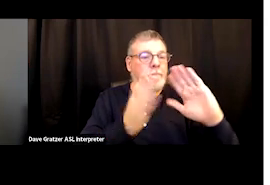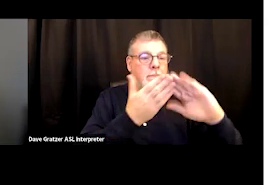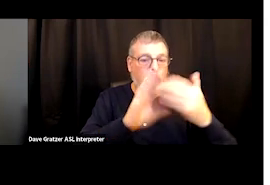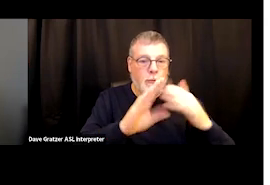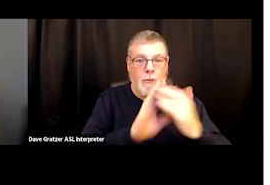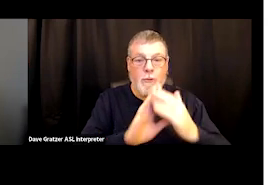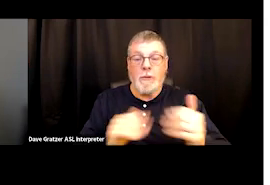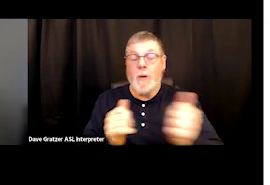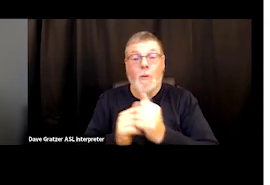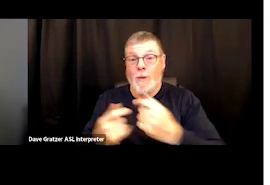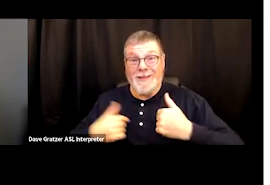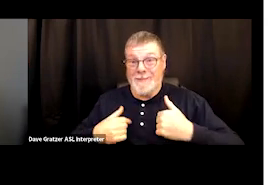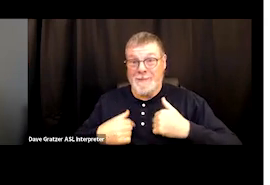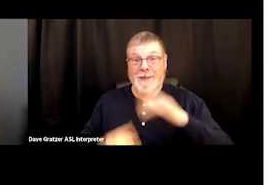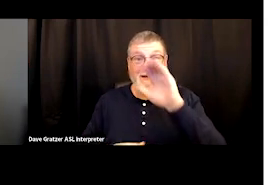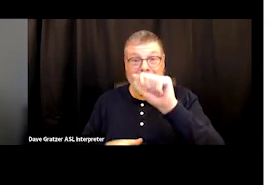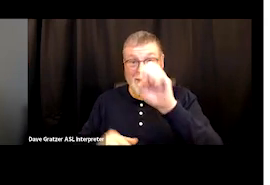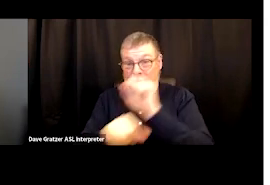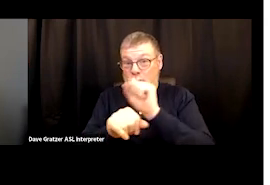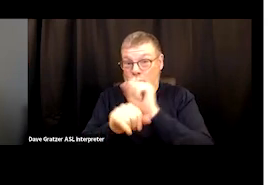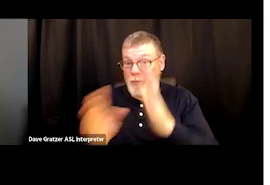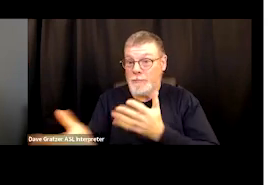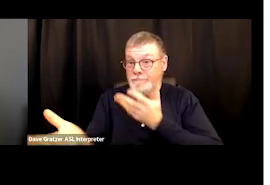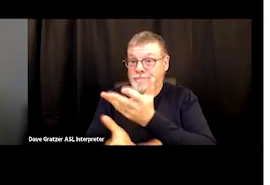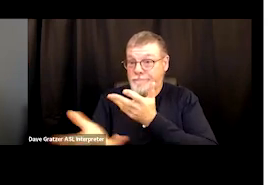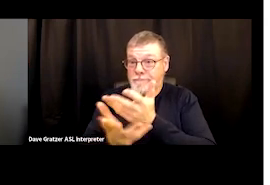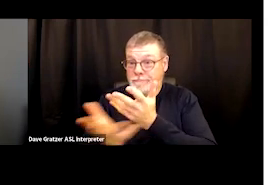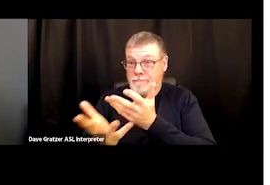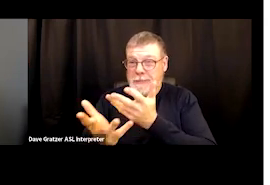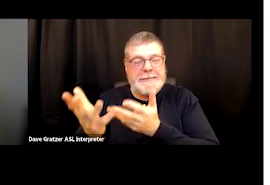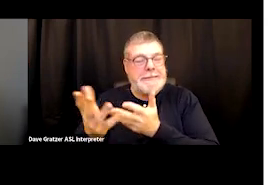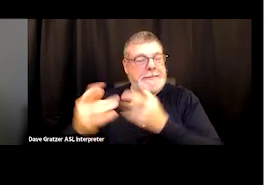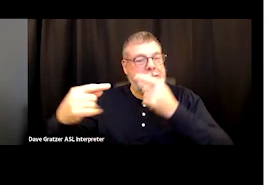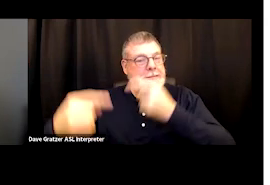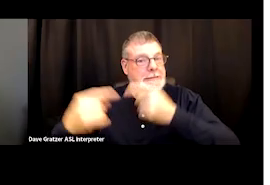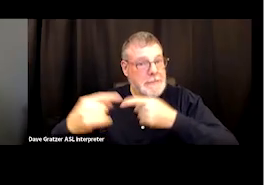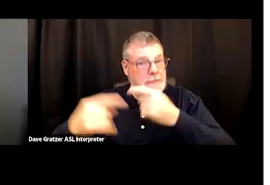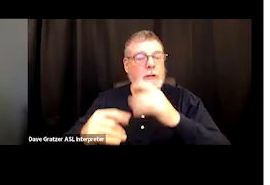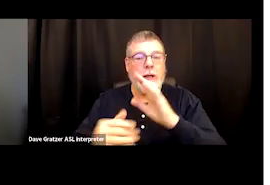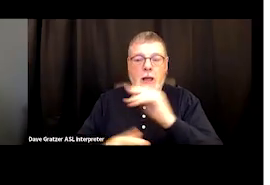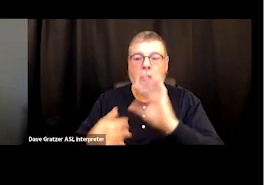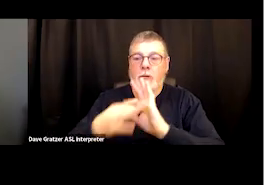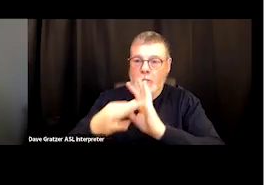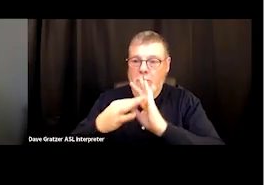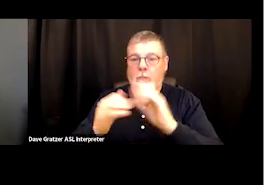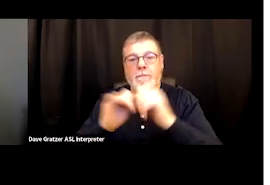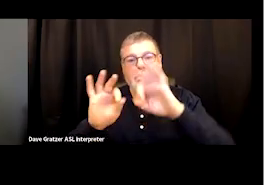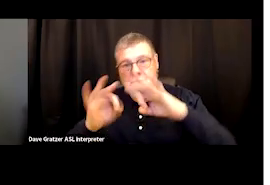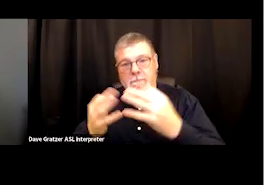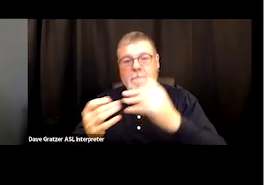with you as their caseworker, how they struggle to function in their relationships with family, friends, et cetera.